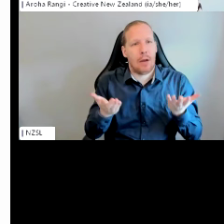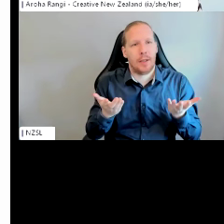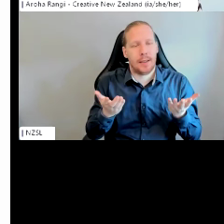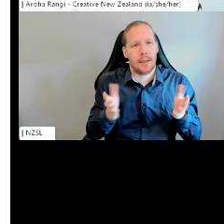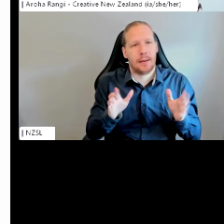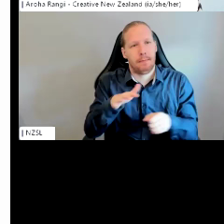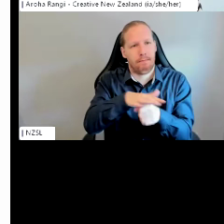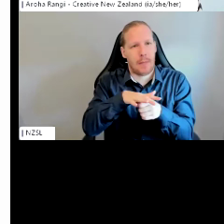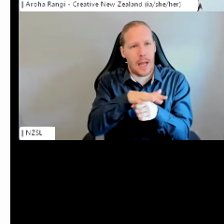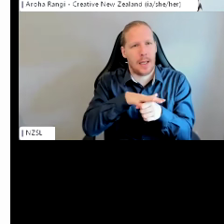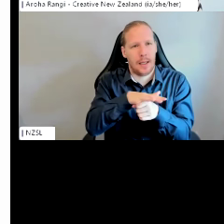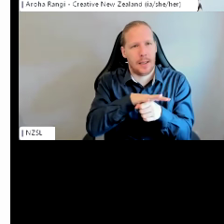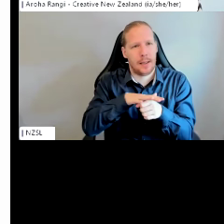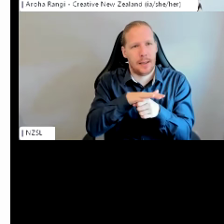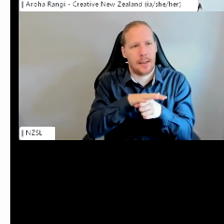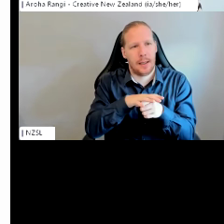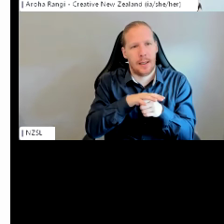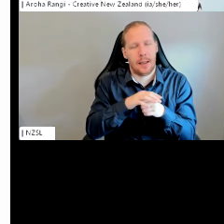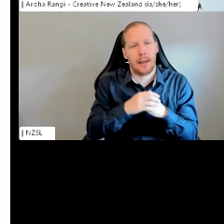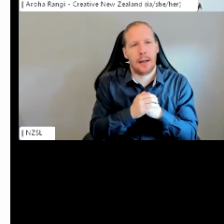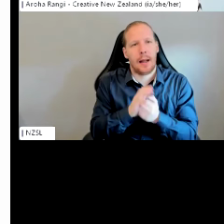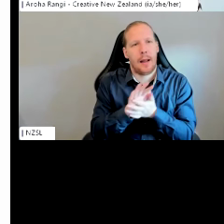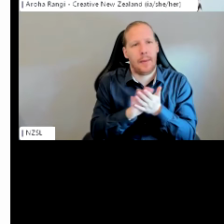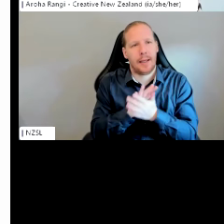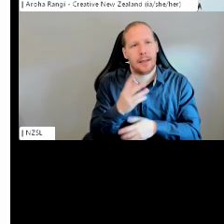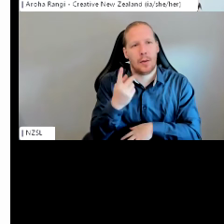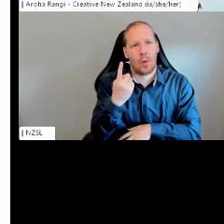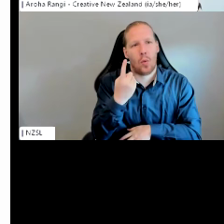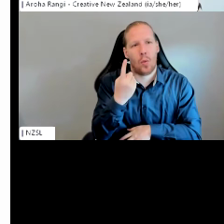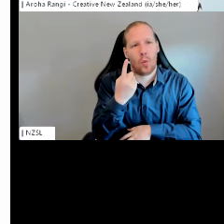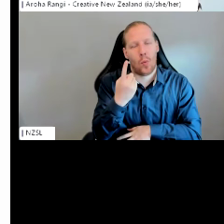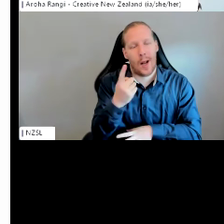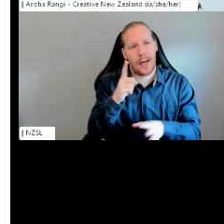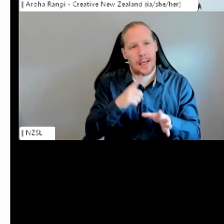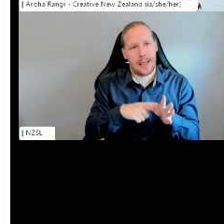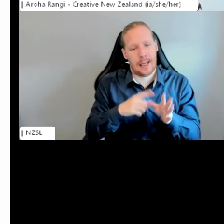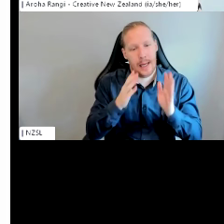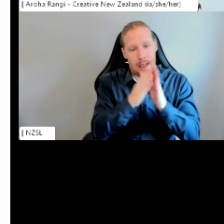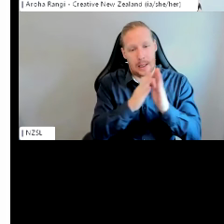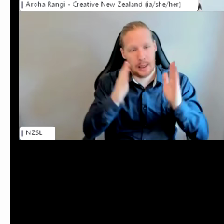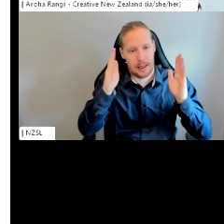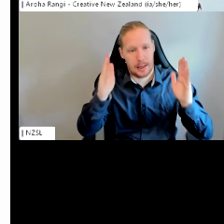being those that have attended in the past 12 months, no more so than in something like live